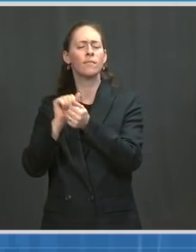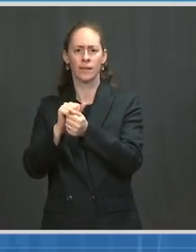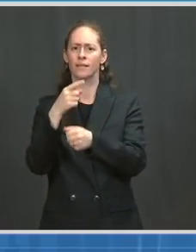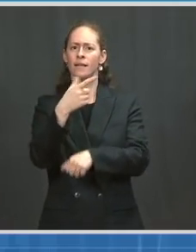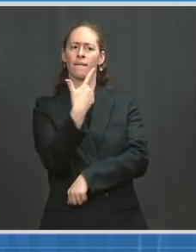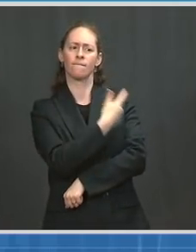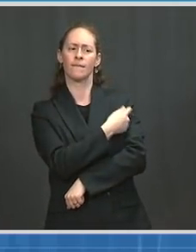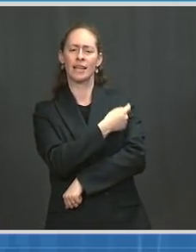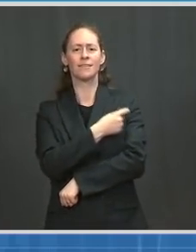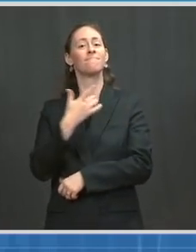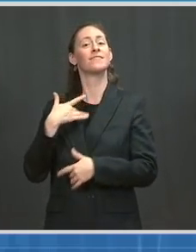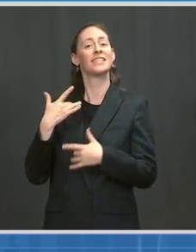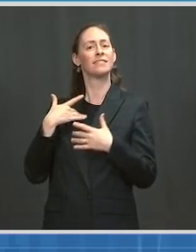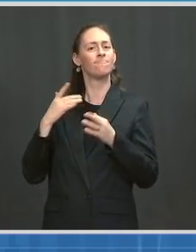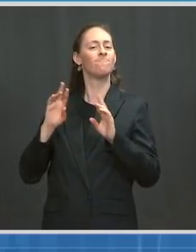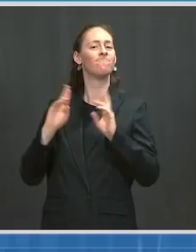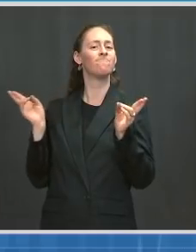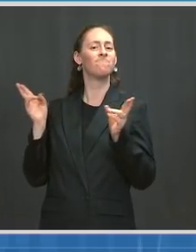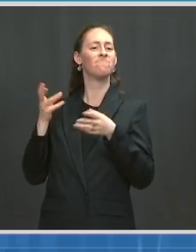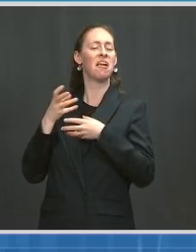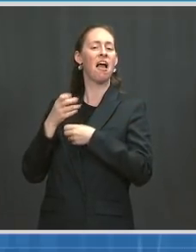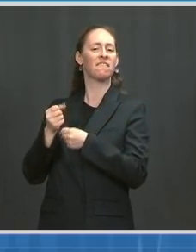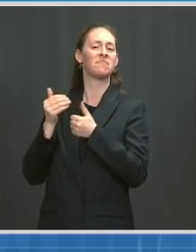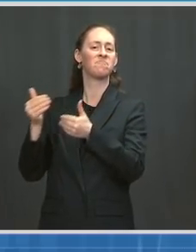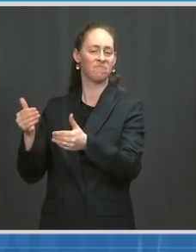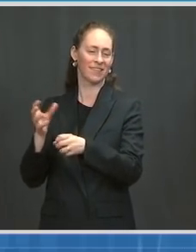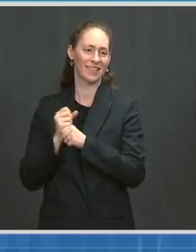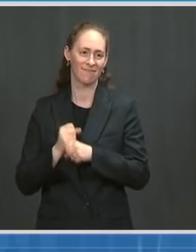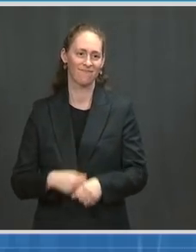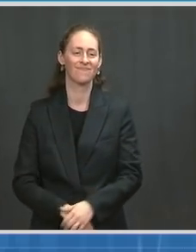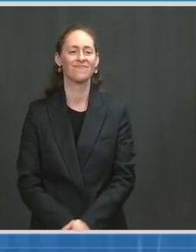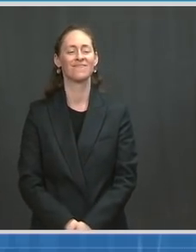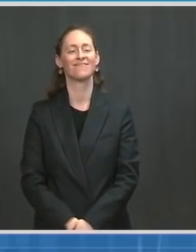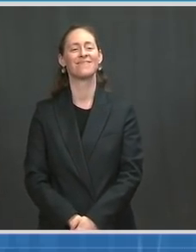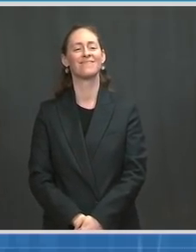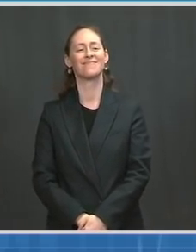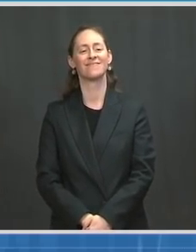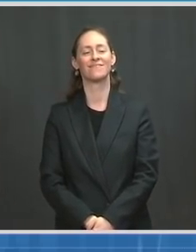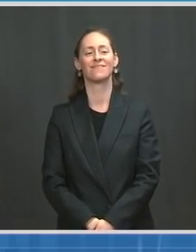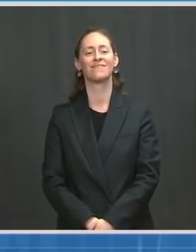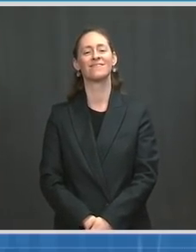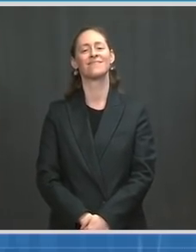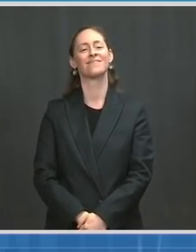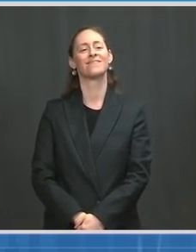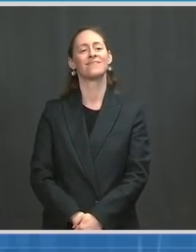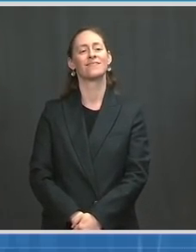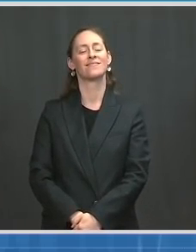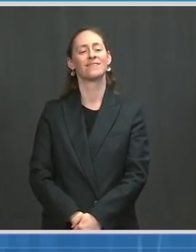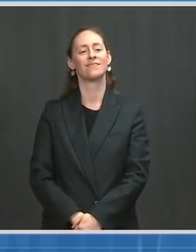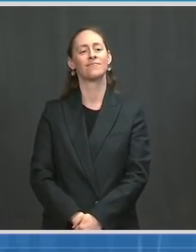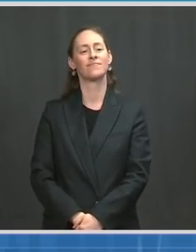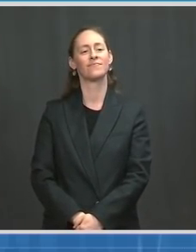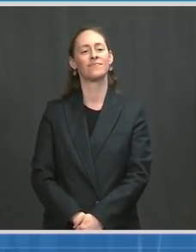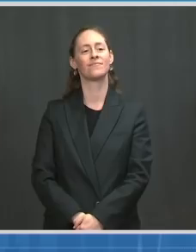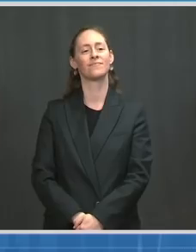I want to discuss what some businesses who cater to young people are doing to assist with the vaccination efforts.